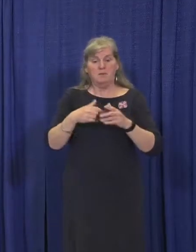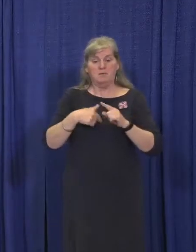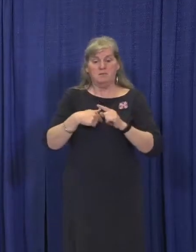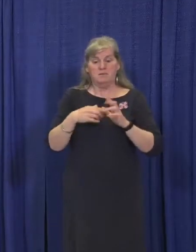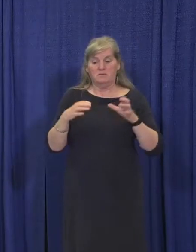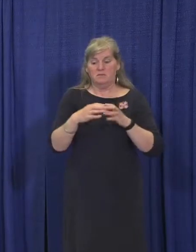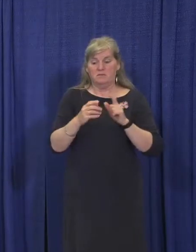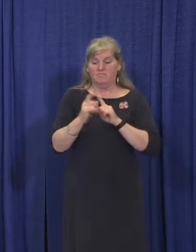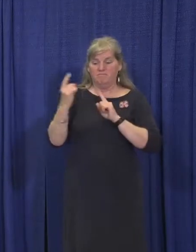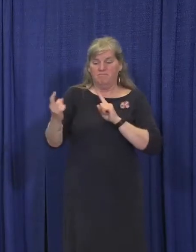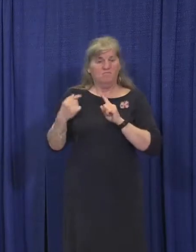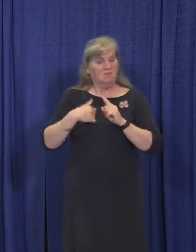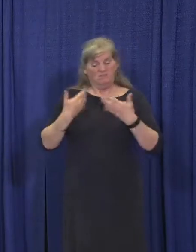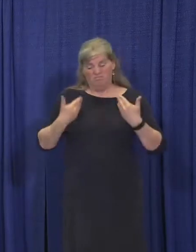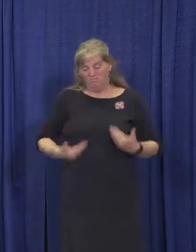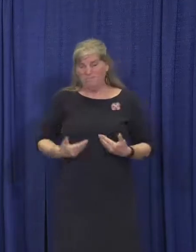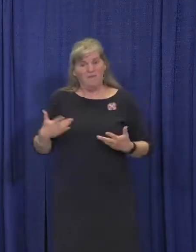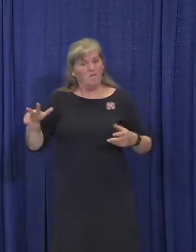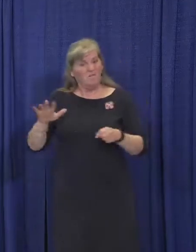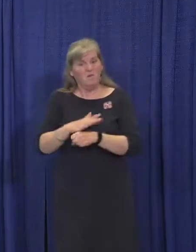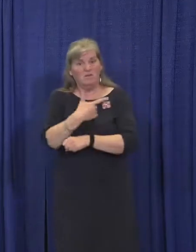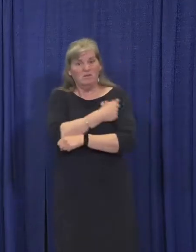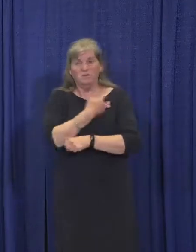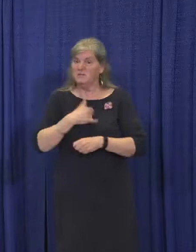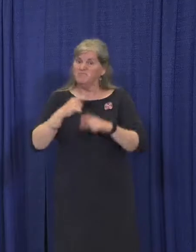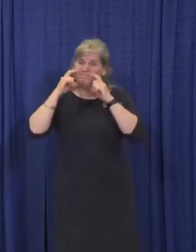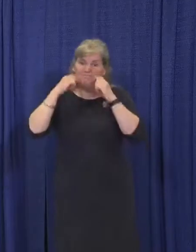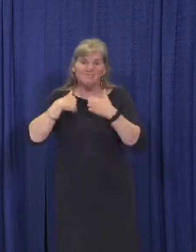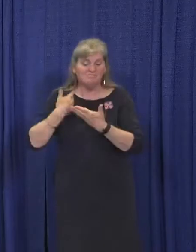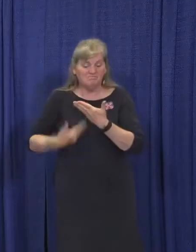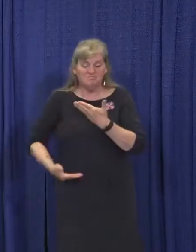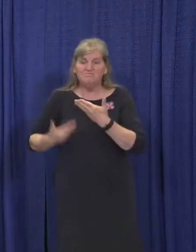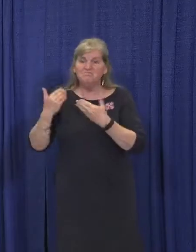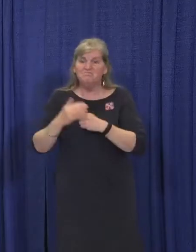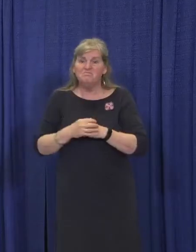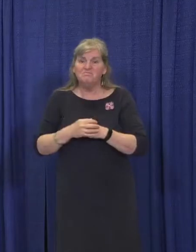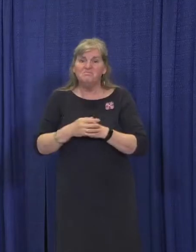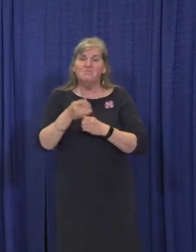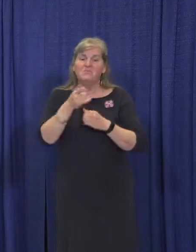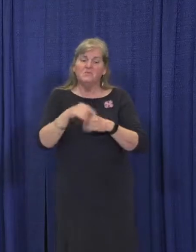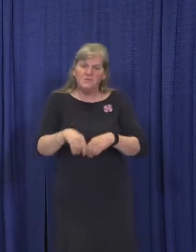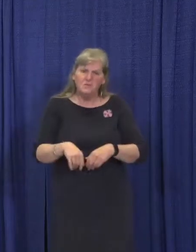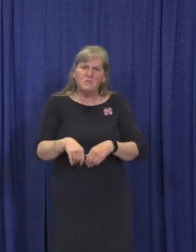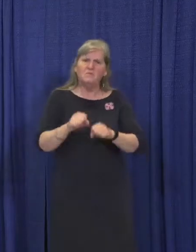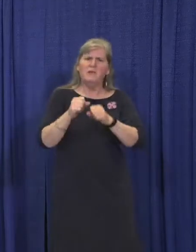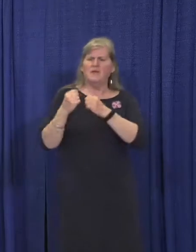I'm fully vaccinated and wearing my mask. The actions you take are not